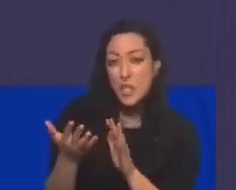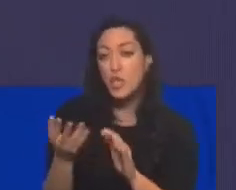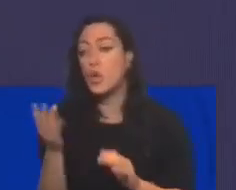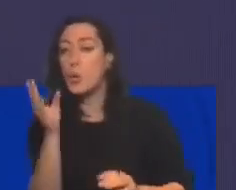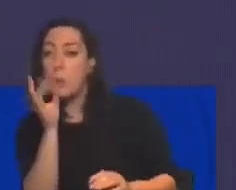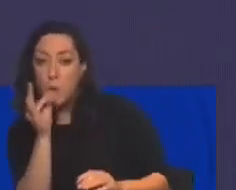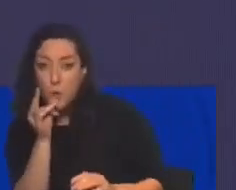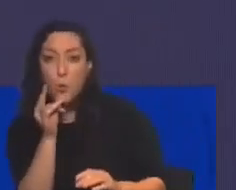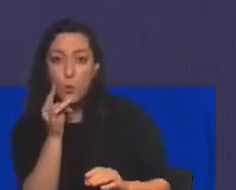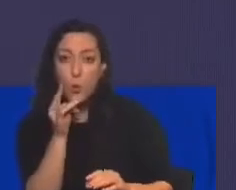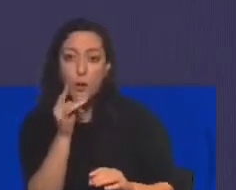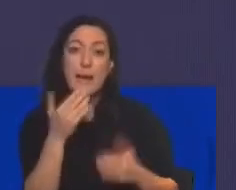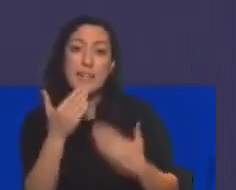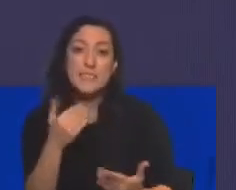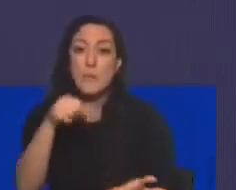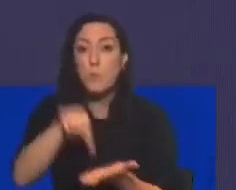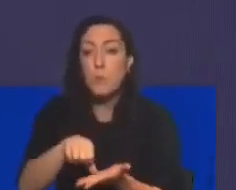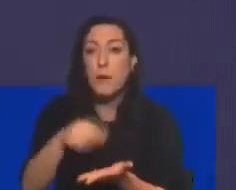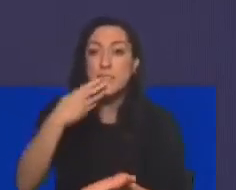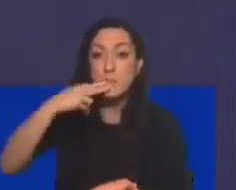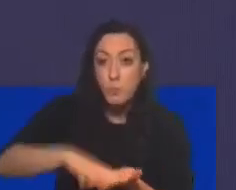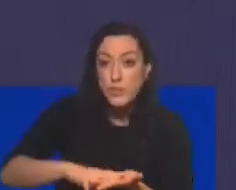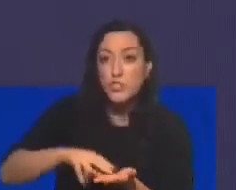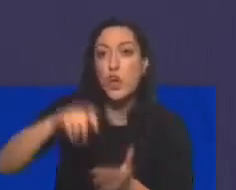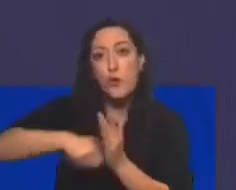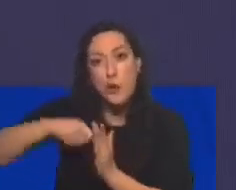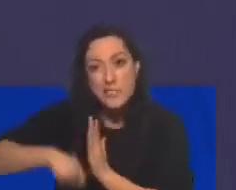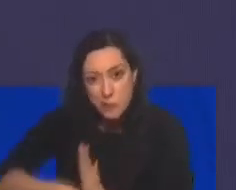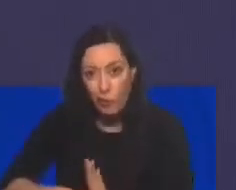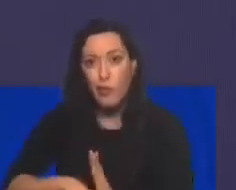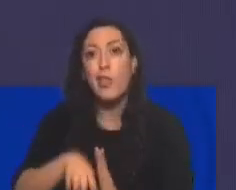parallel exchange corrected by the country's tax. In that context,